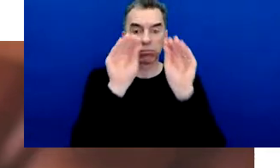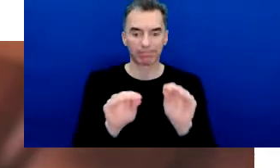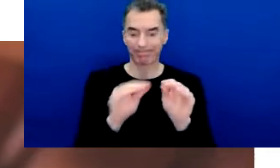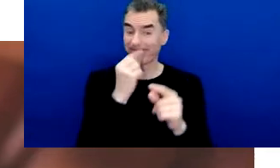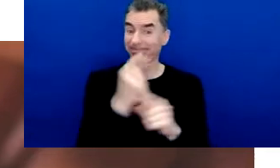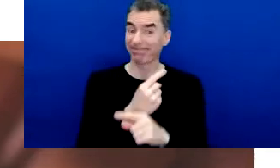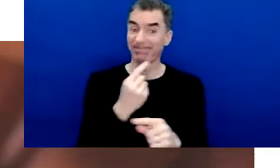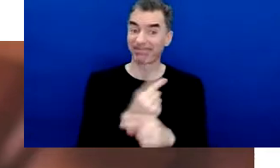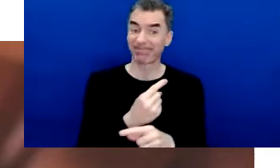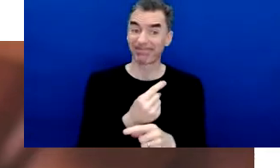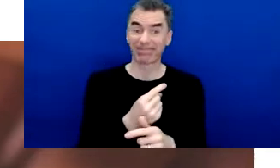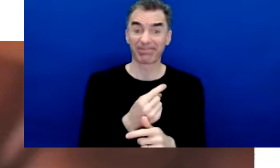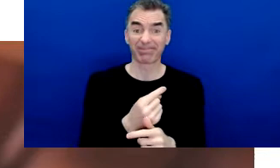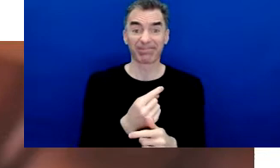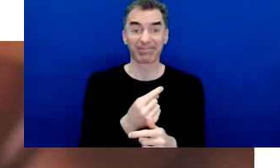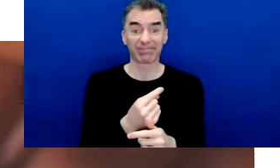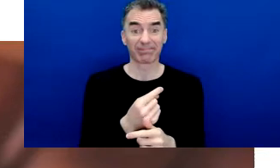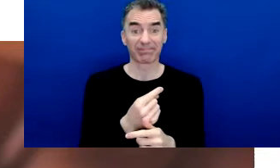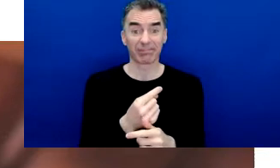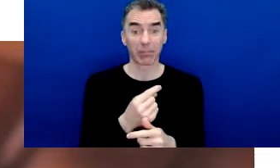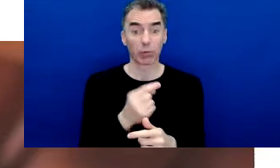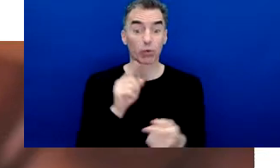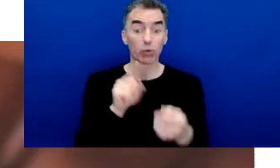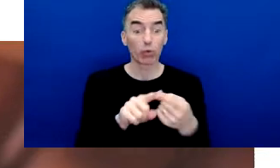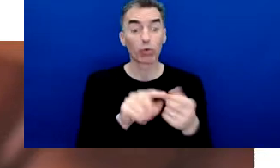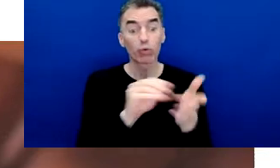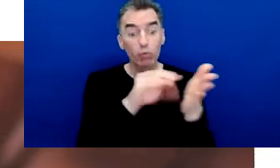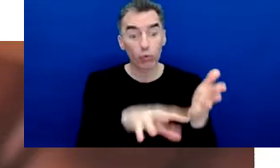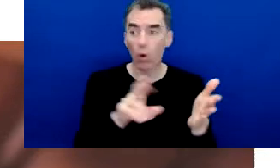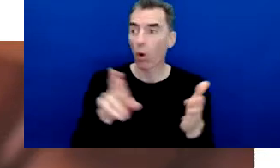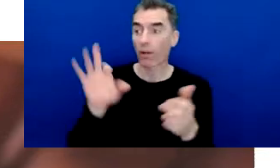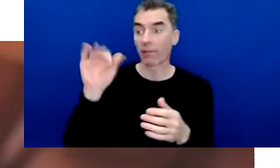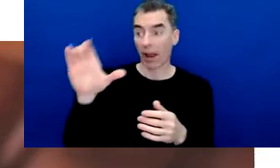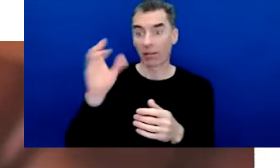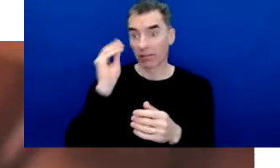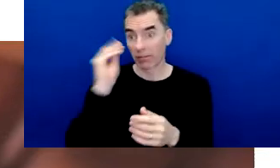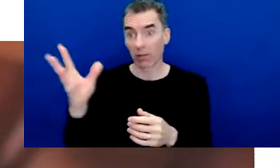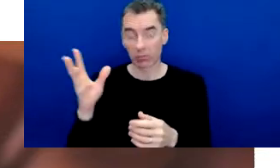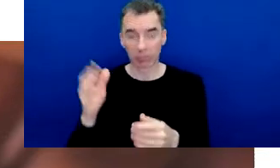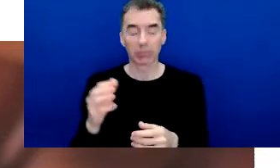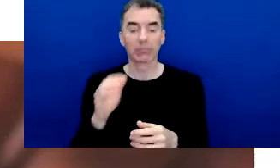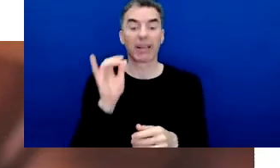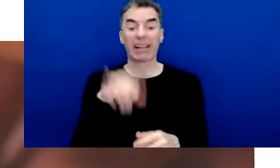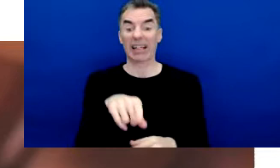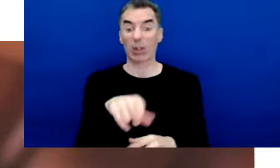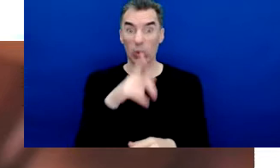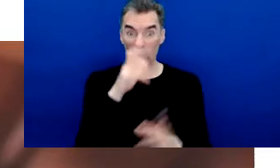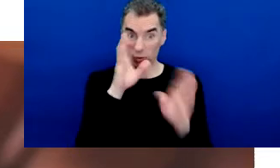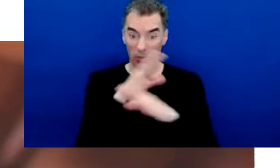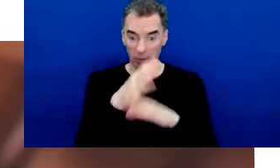students or the faculty member themselves. And when it comes to me and we're meeting with the student, you know, my question would be, would you